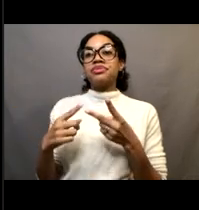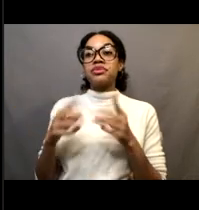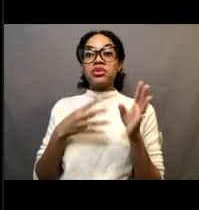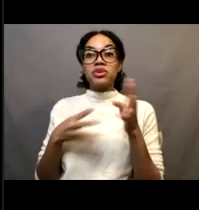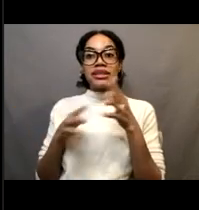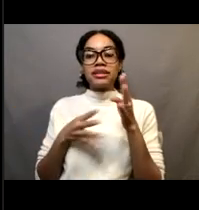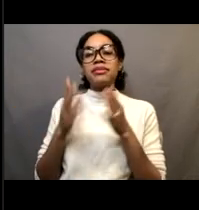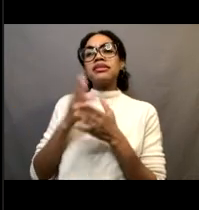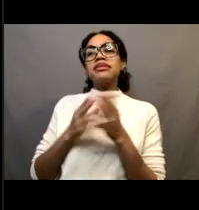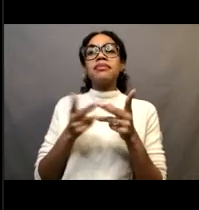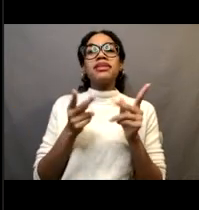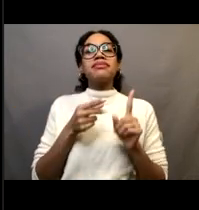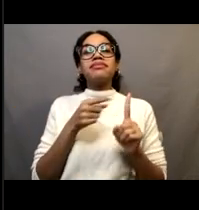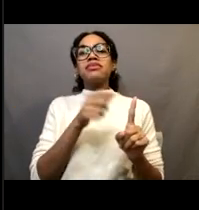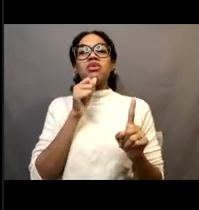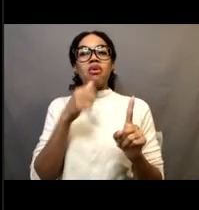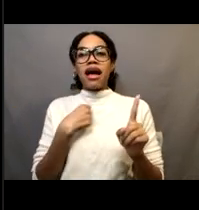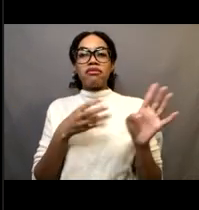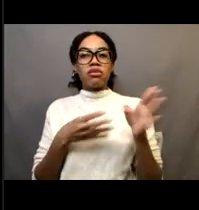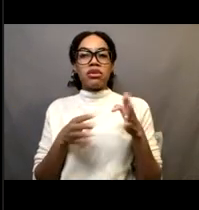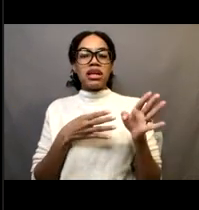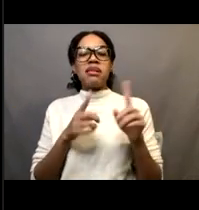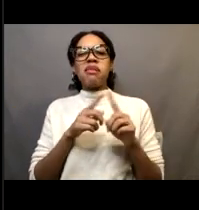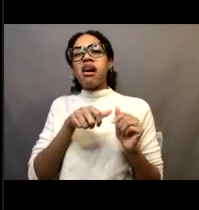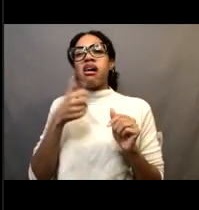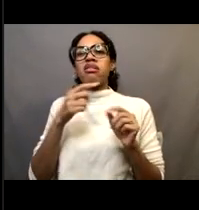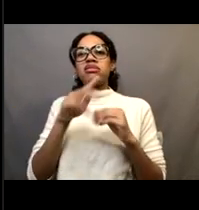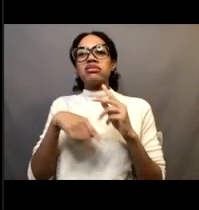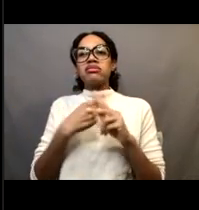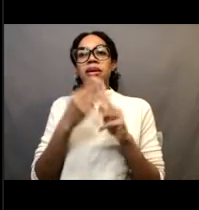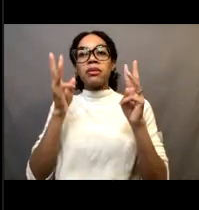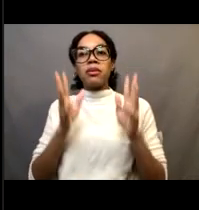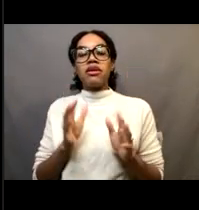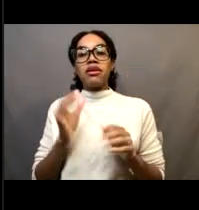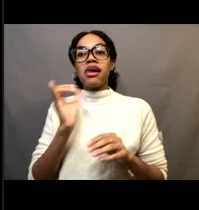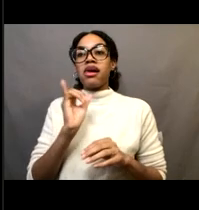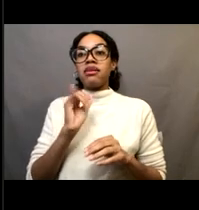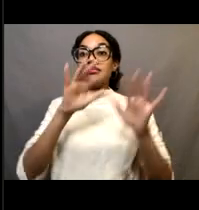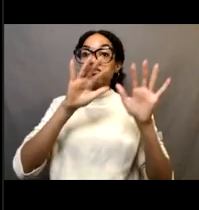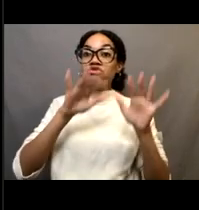but they have other types of weather, like a lot of rain. So these homes in Northern Europe are designed